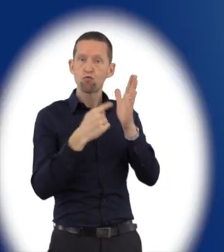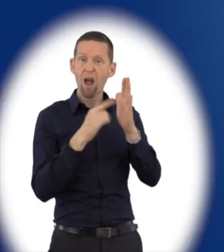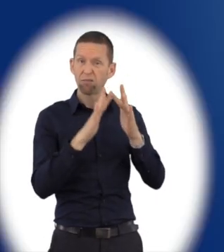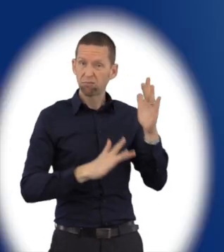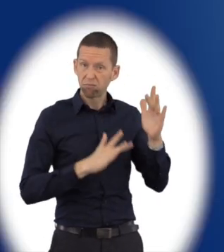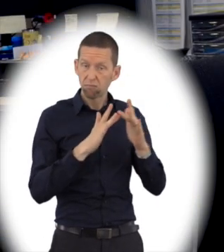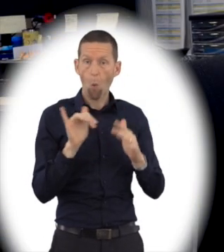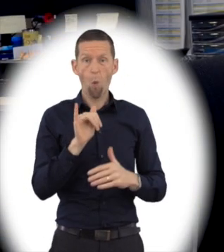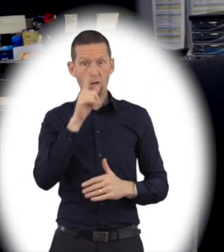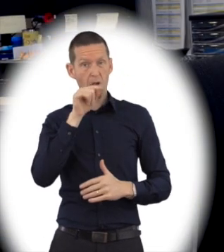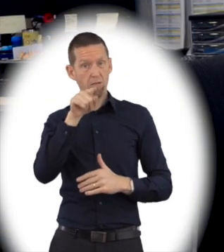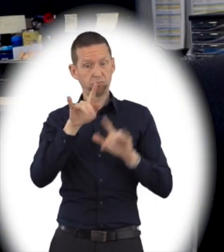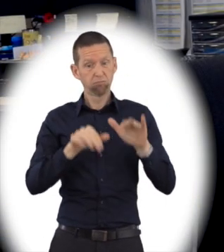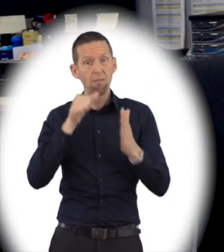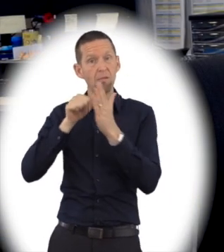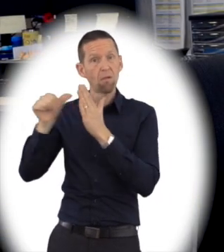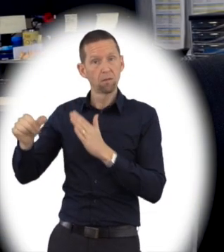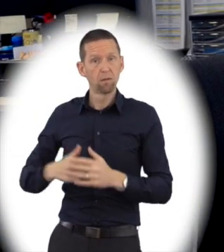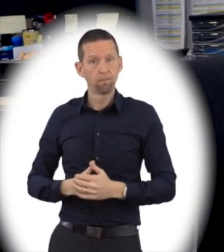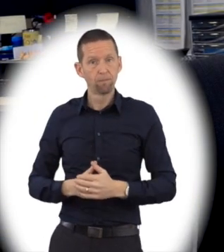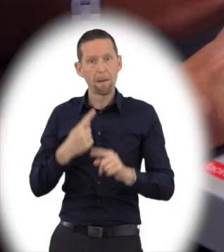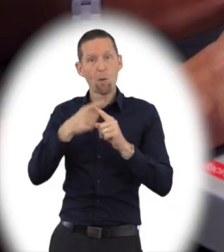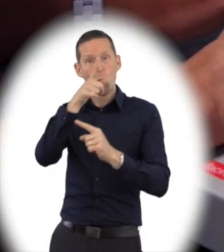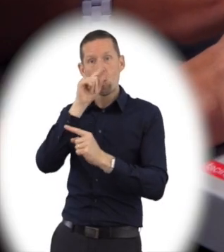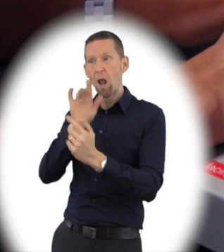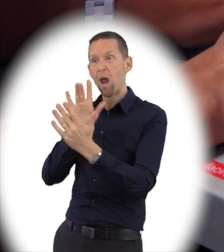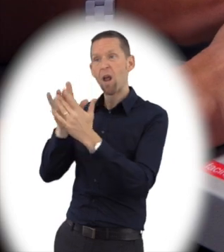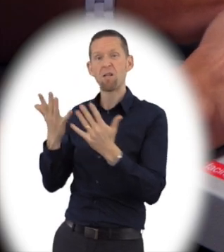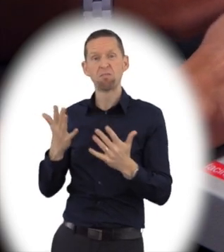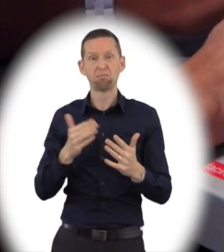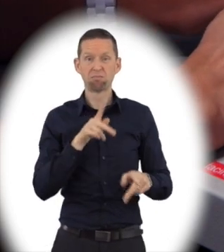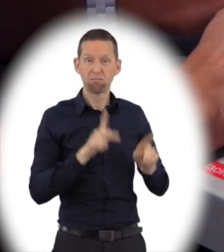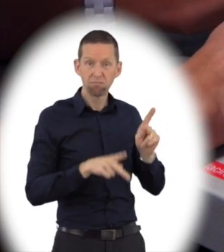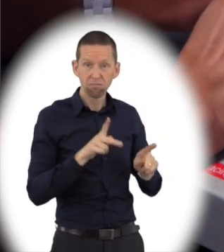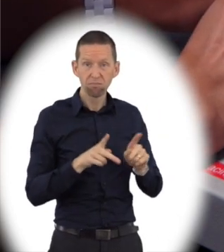website, and in writing. You can also contact the Commission by TTY and the National Relay